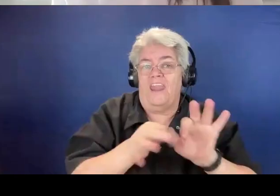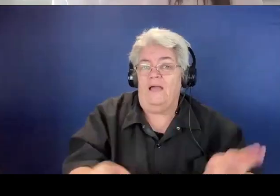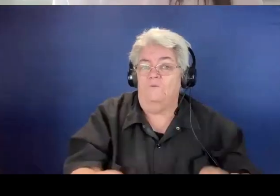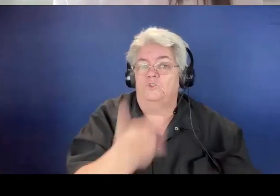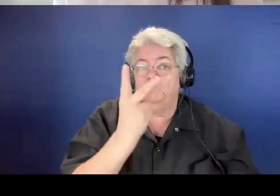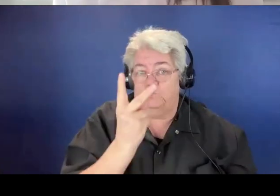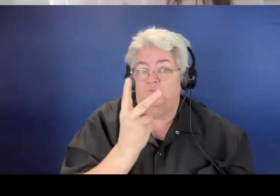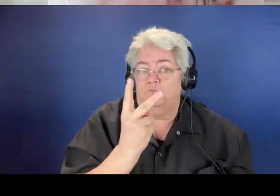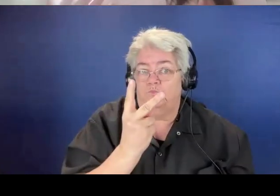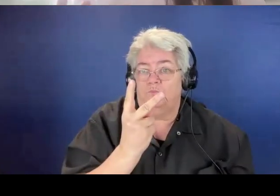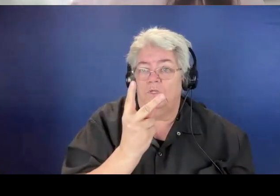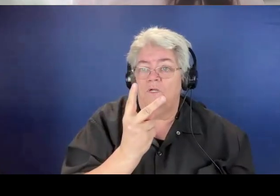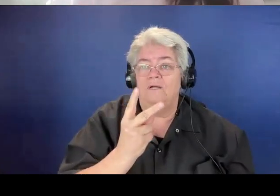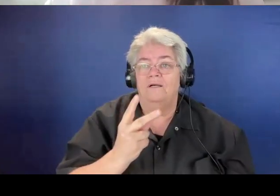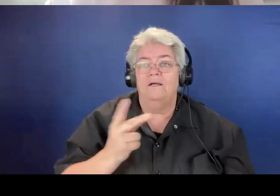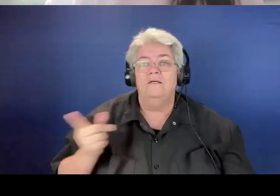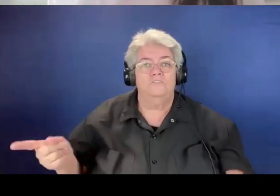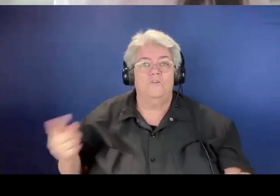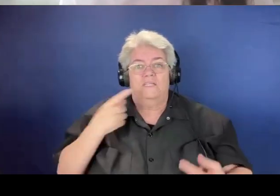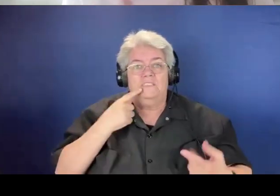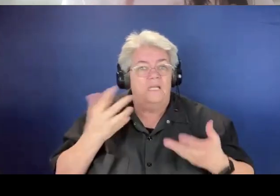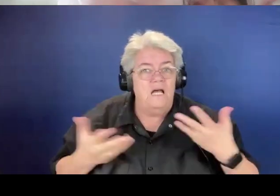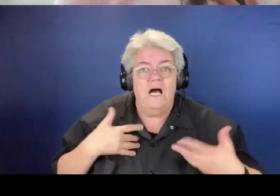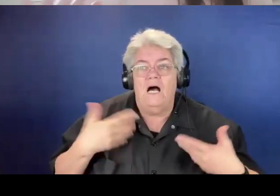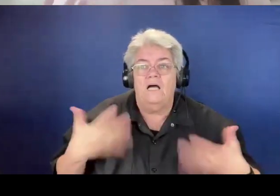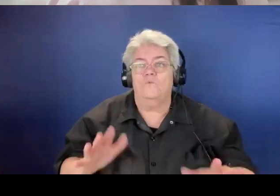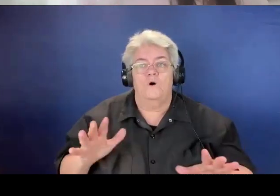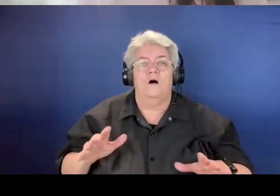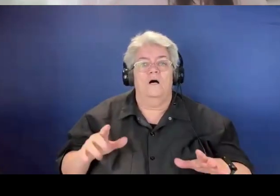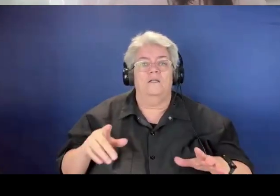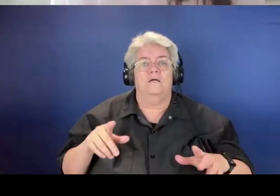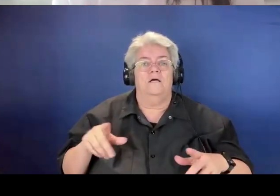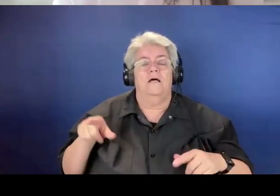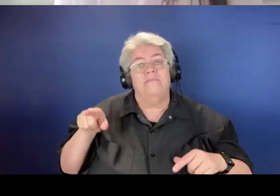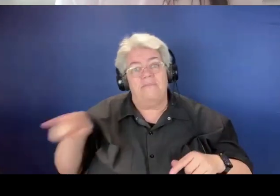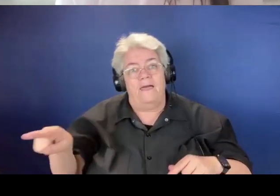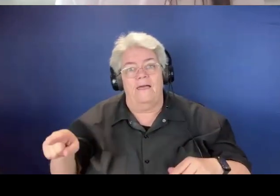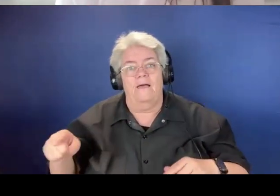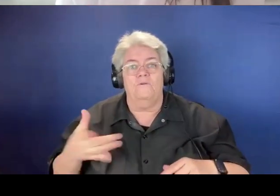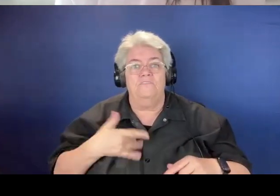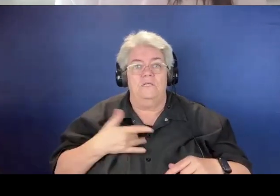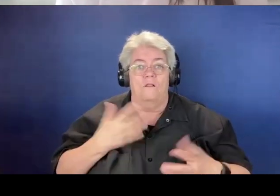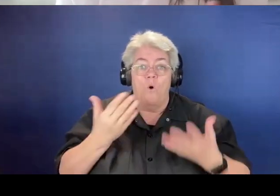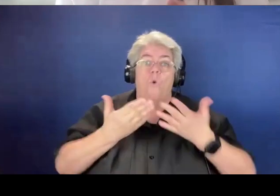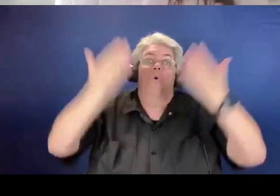linguistically diverse is how can I avoid them this being more difficult for them, right?